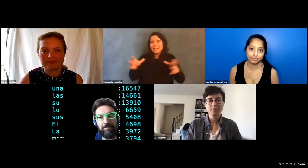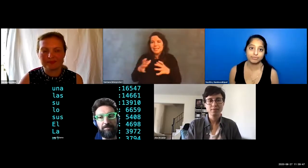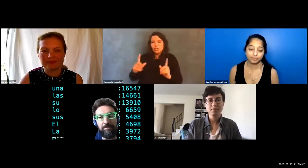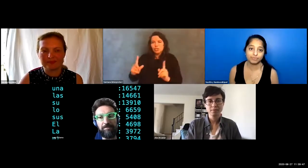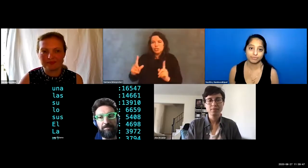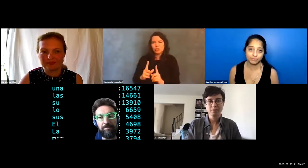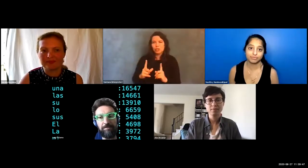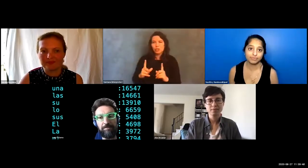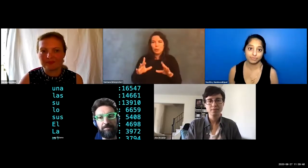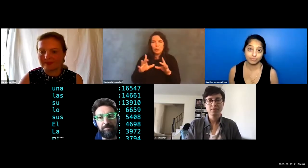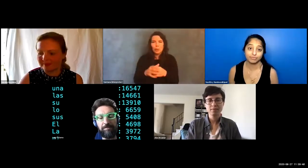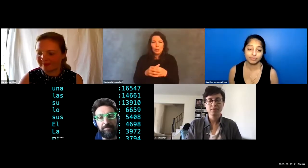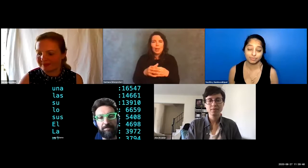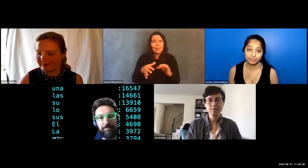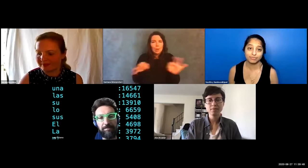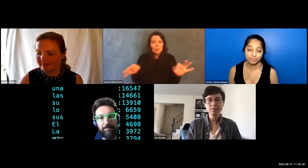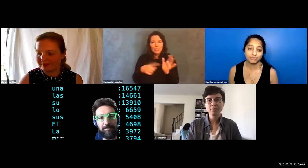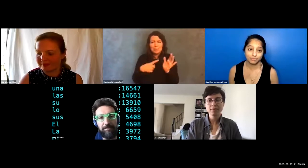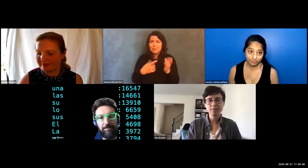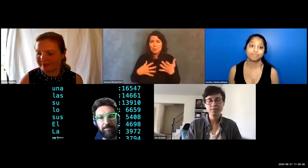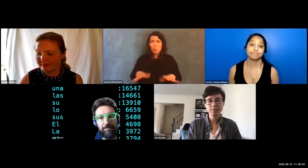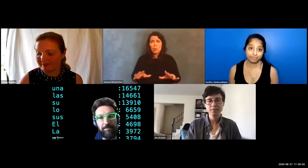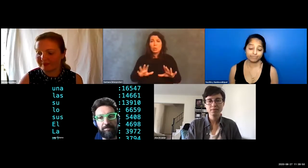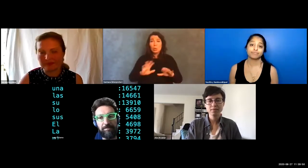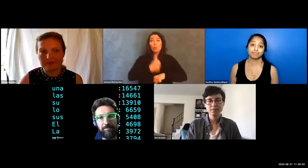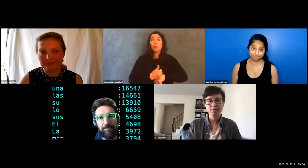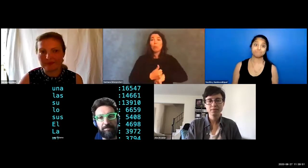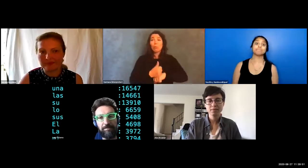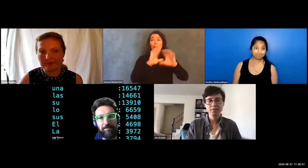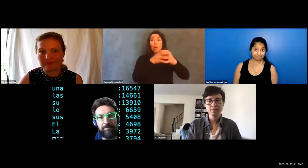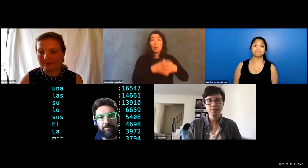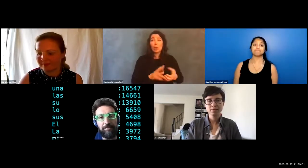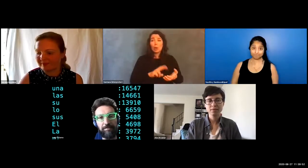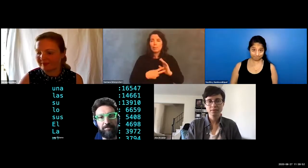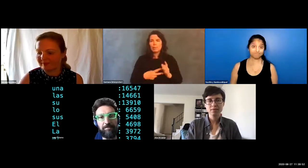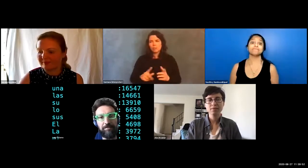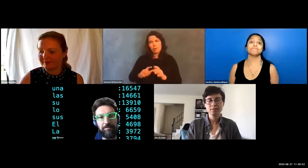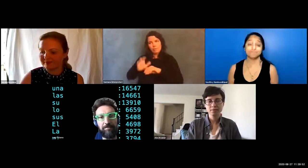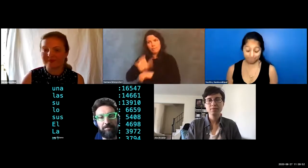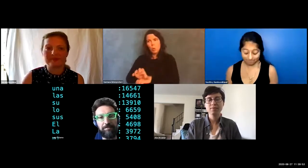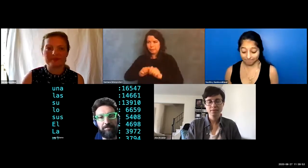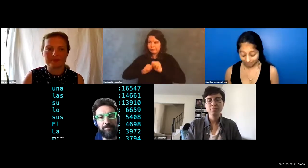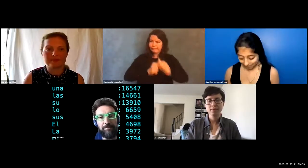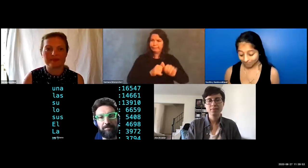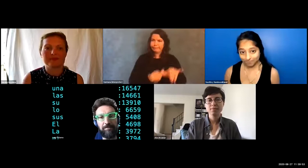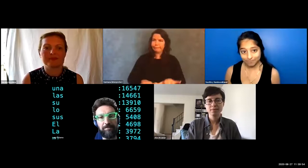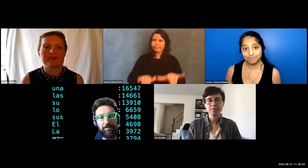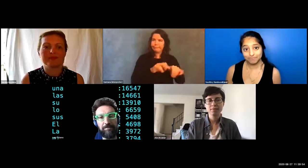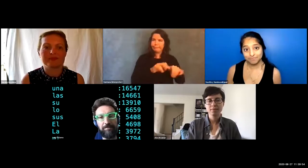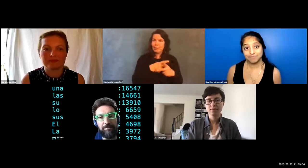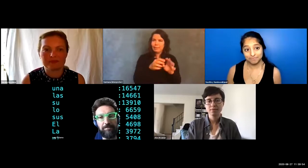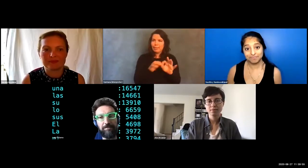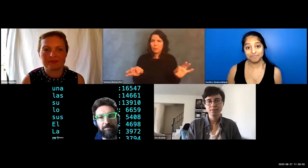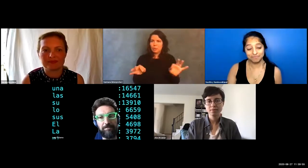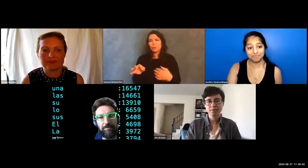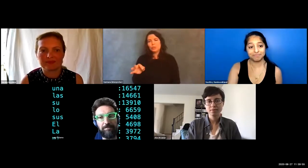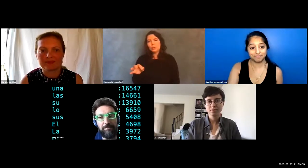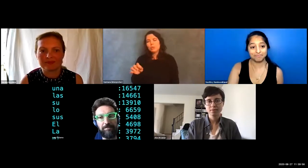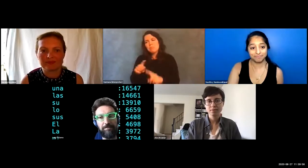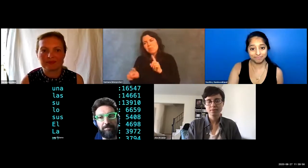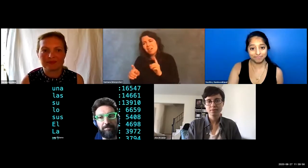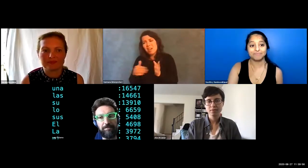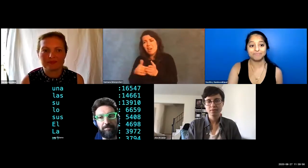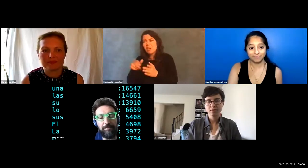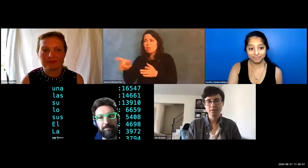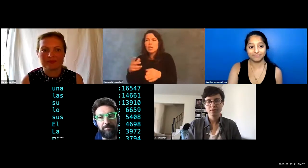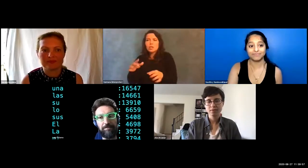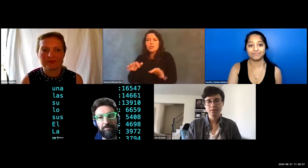that can influence prescriptivism, for instance -- is generally described as an OV language.